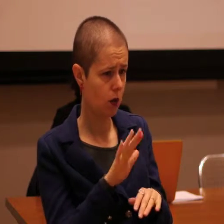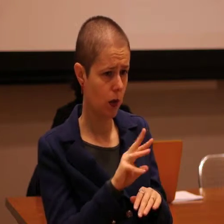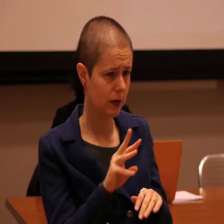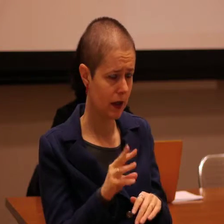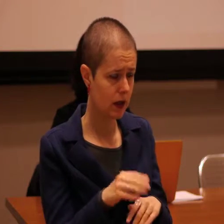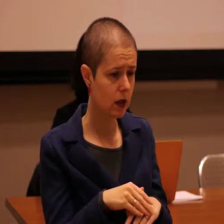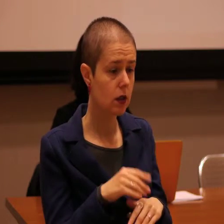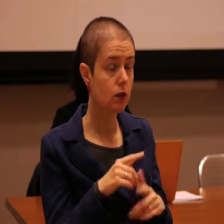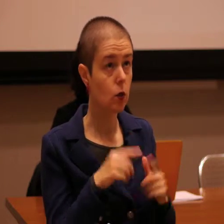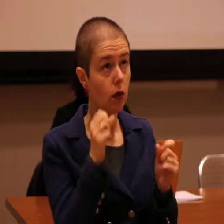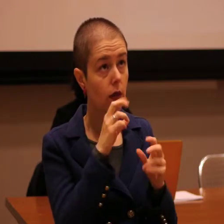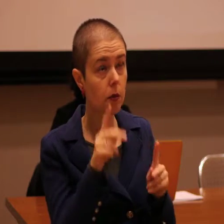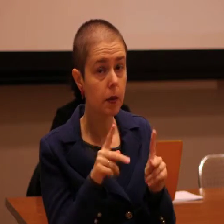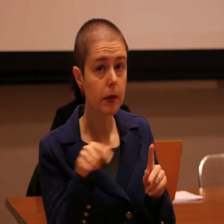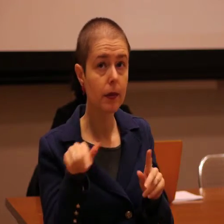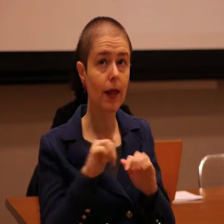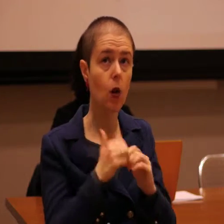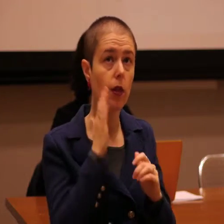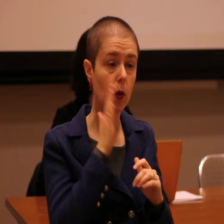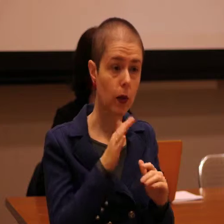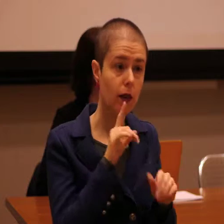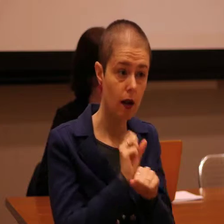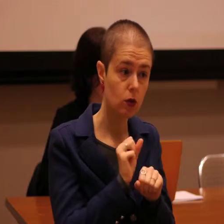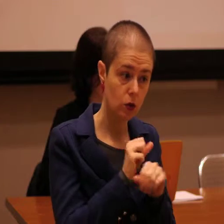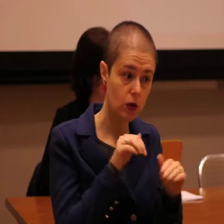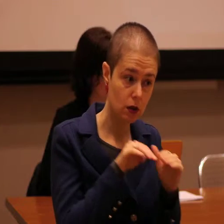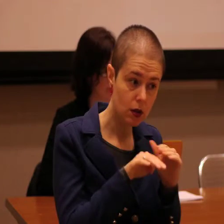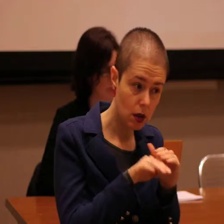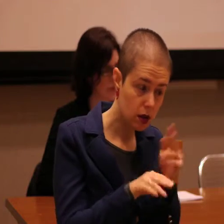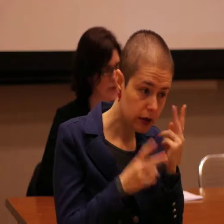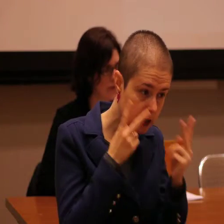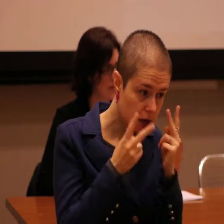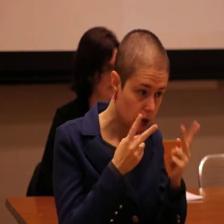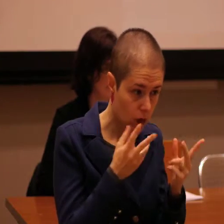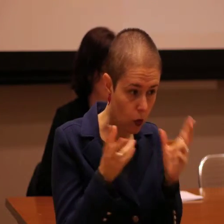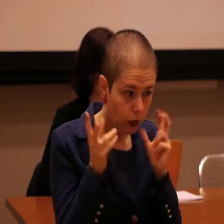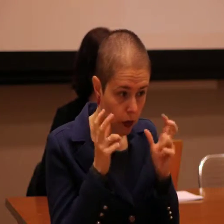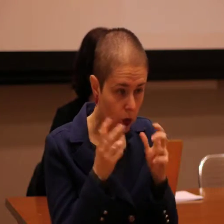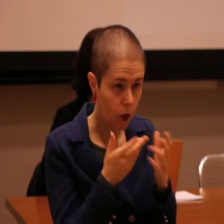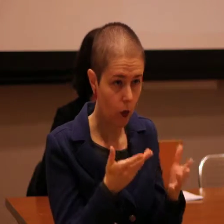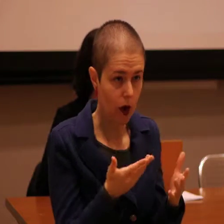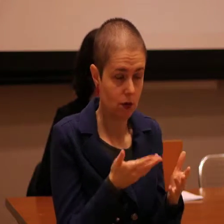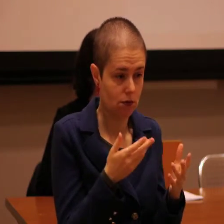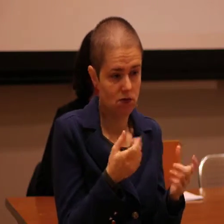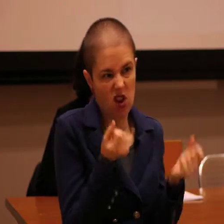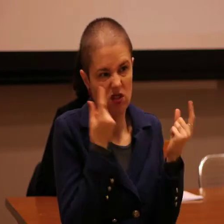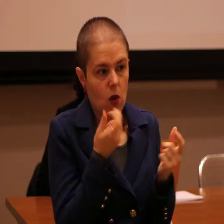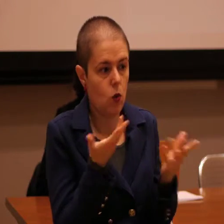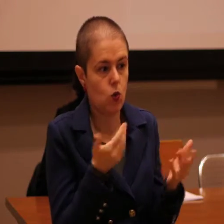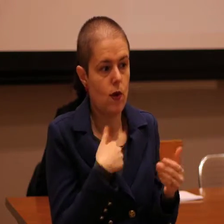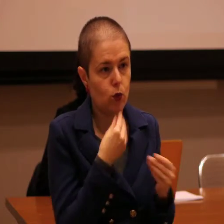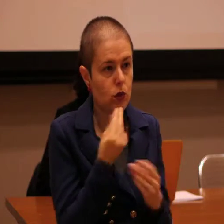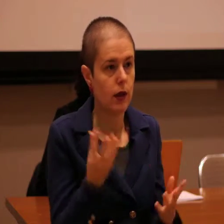which people are going to actually apprehend what it is you have to say.